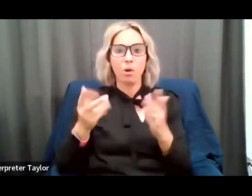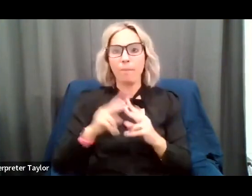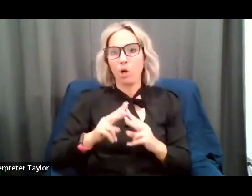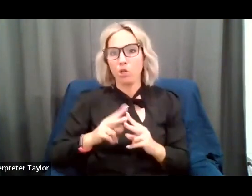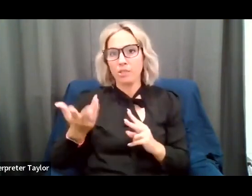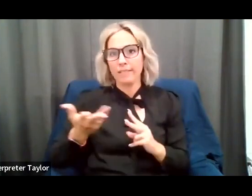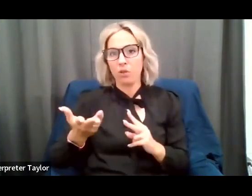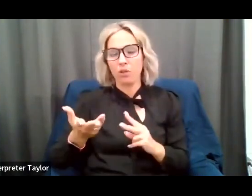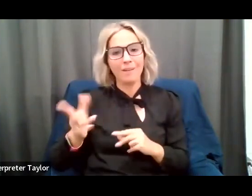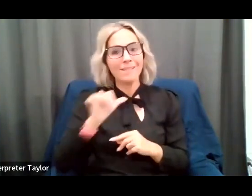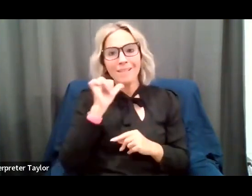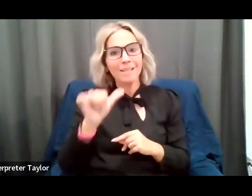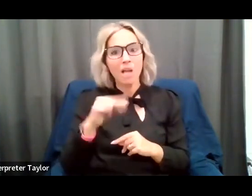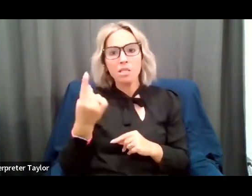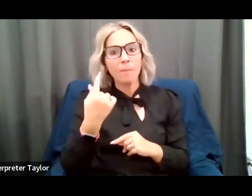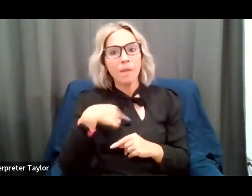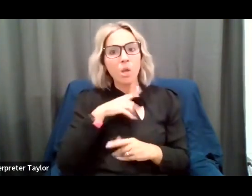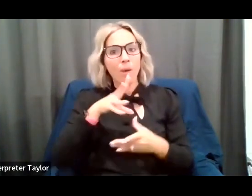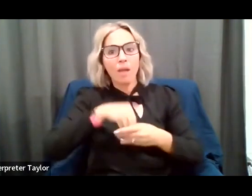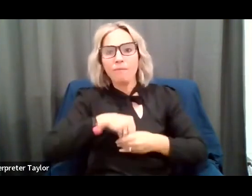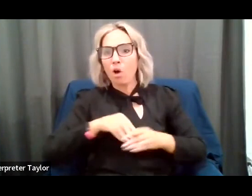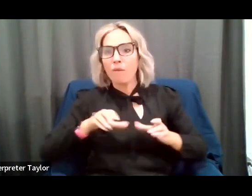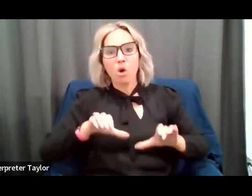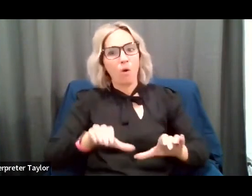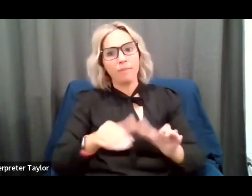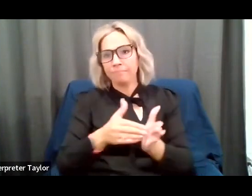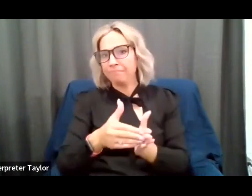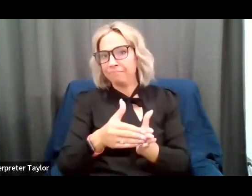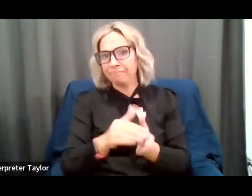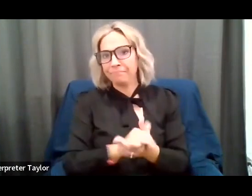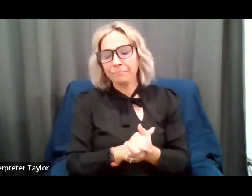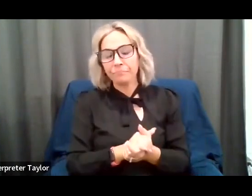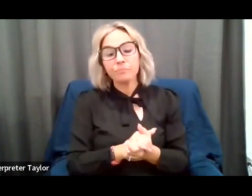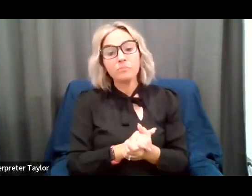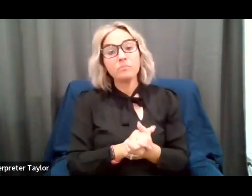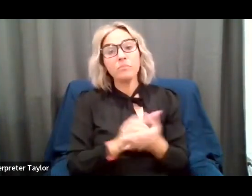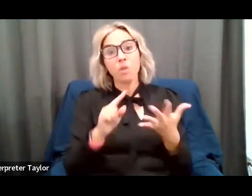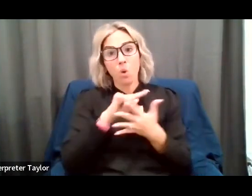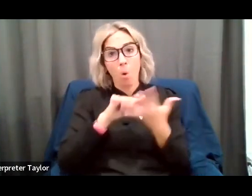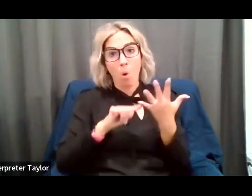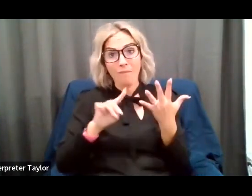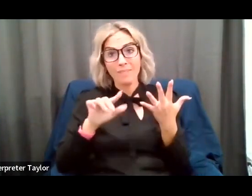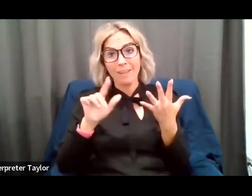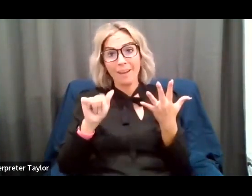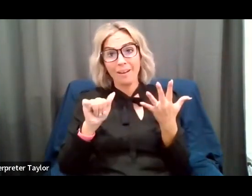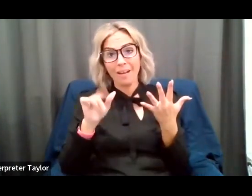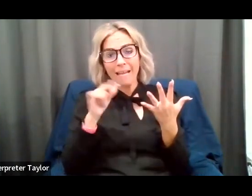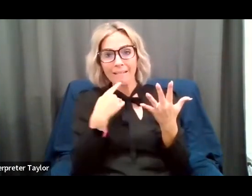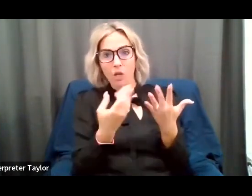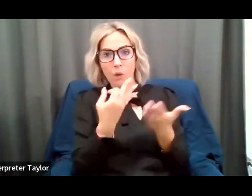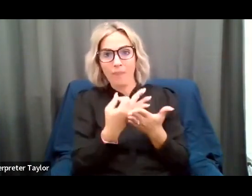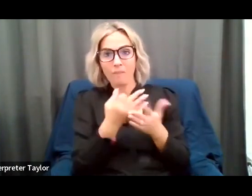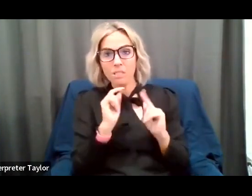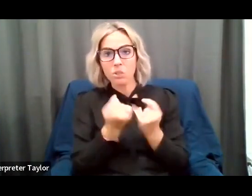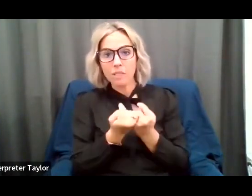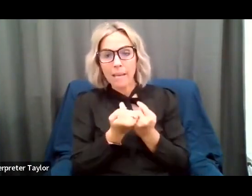that's not something that we engage in regularly. Now, all of those data elements I can tell you, the Fiscal team, Facilities team,